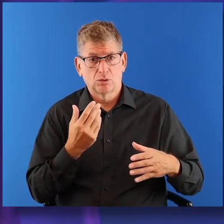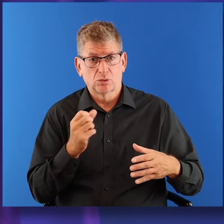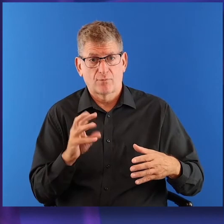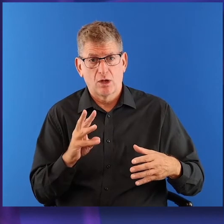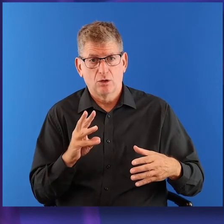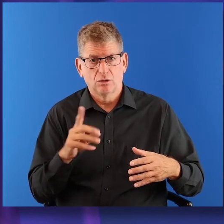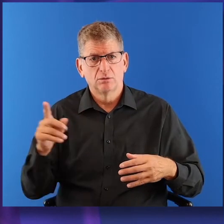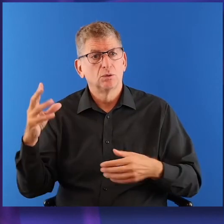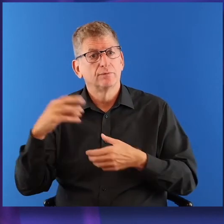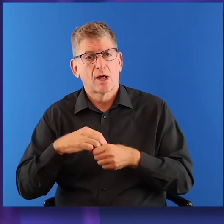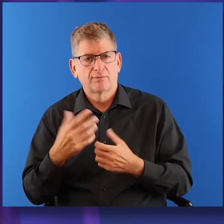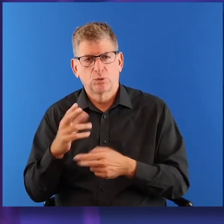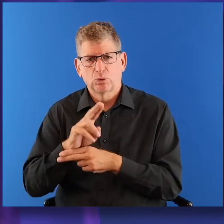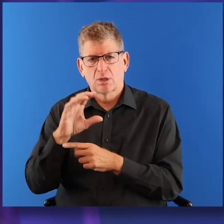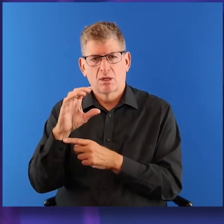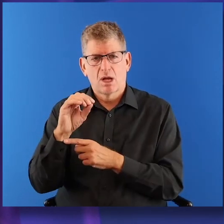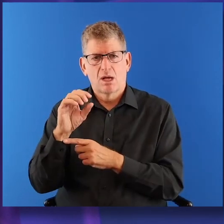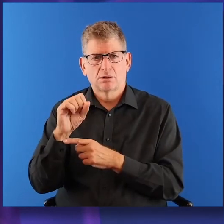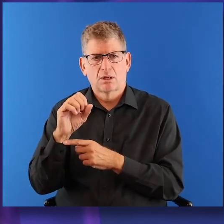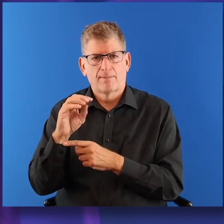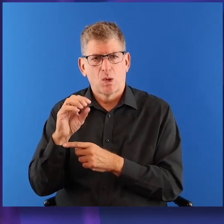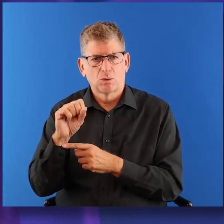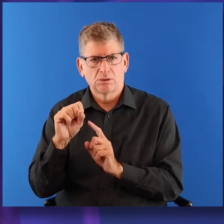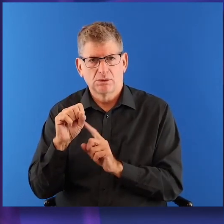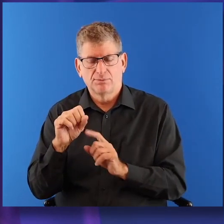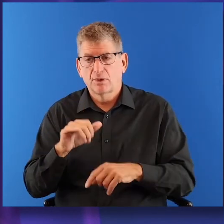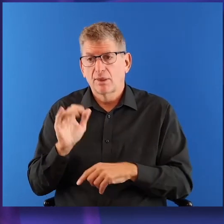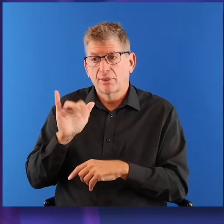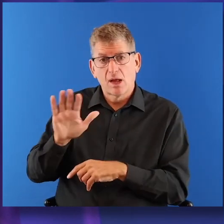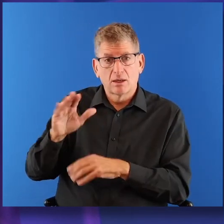use our software choose to participate in Cosmos.